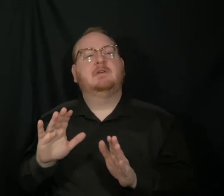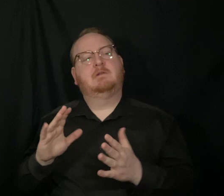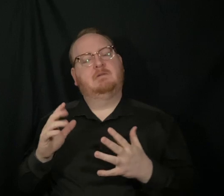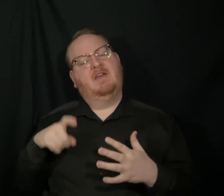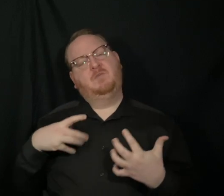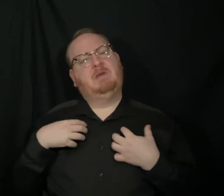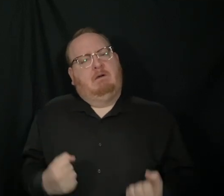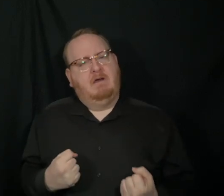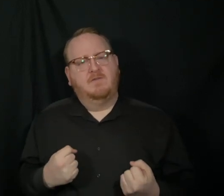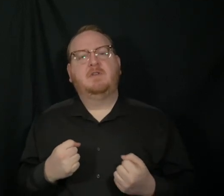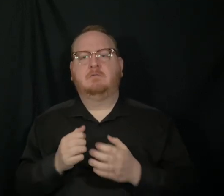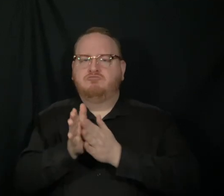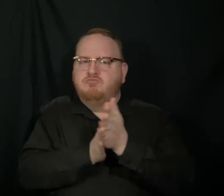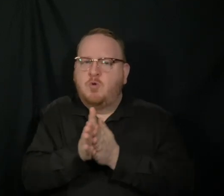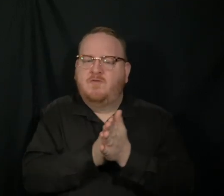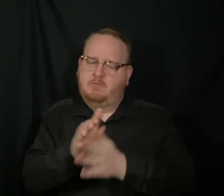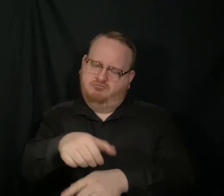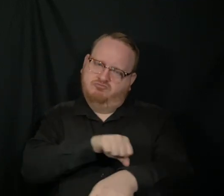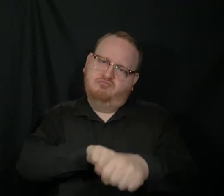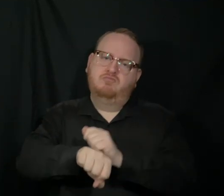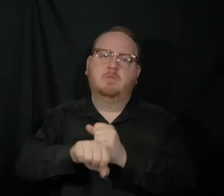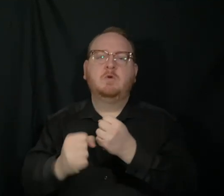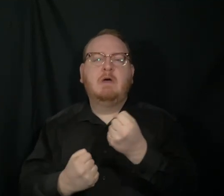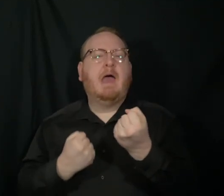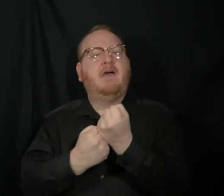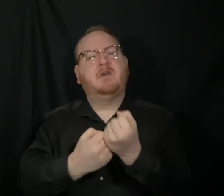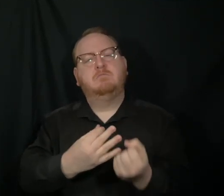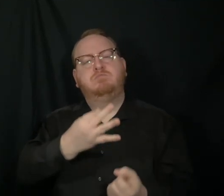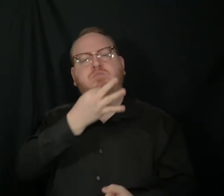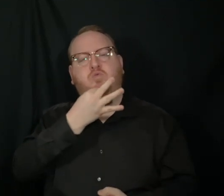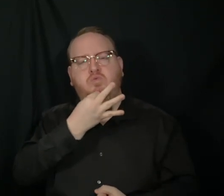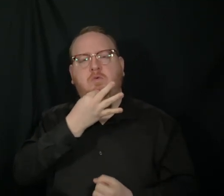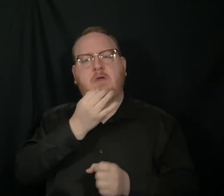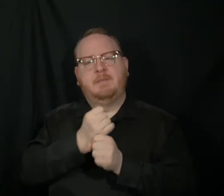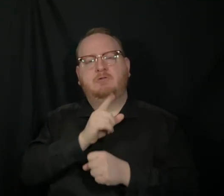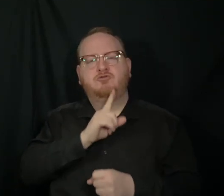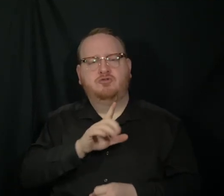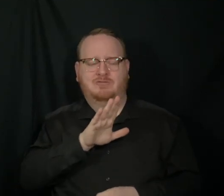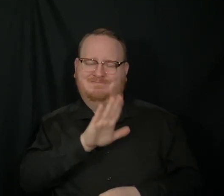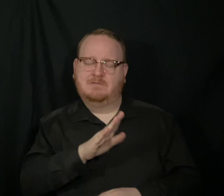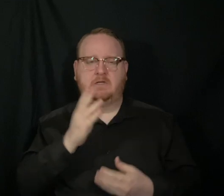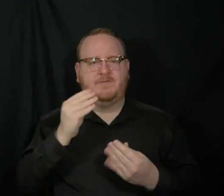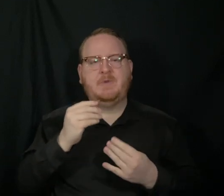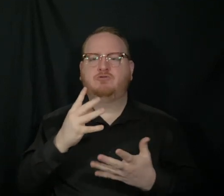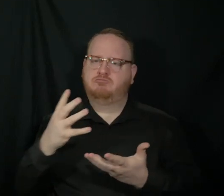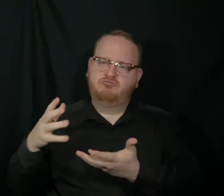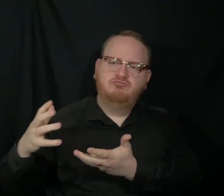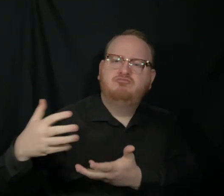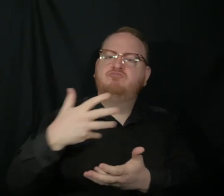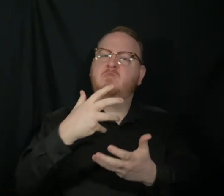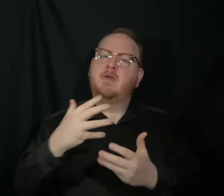needed to be a really good. advocate to get the information I needed to make a difference and to just go forward and not